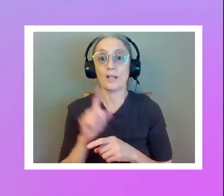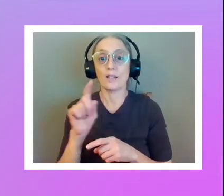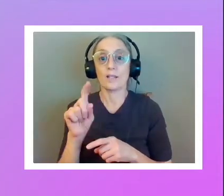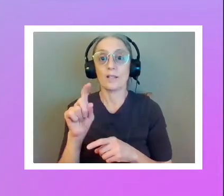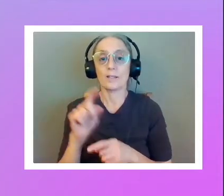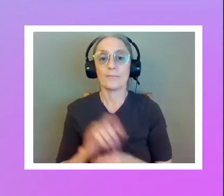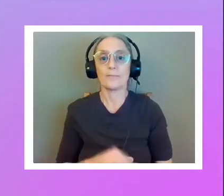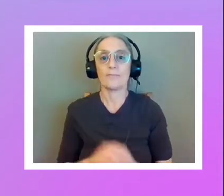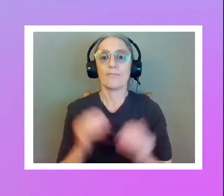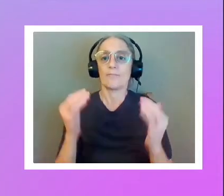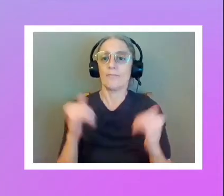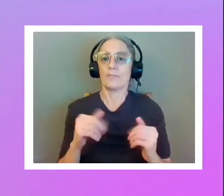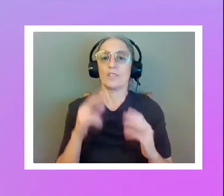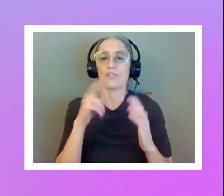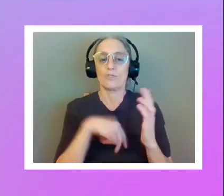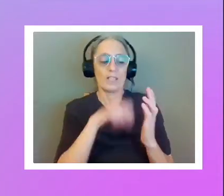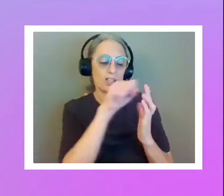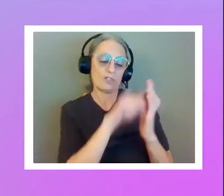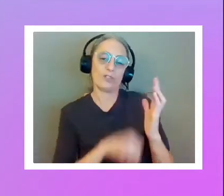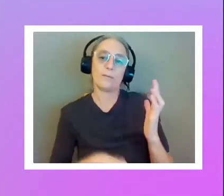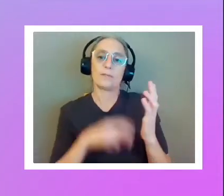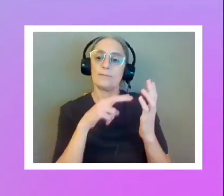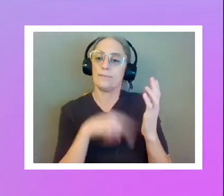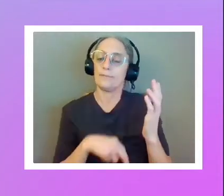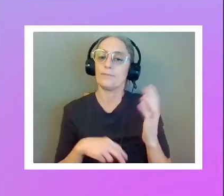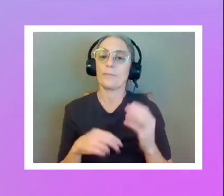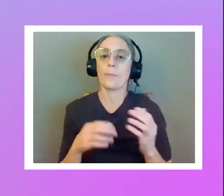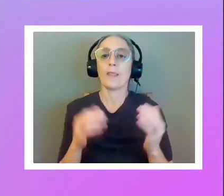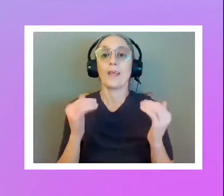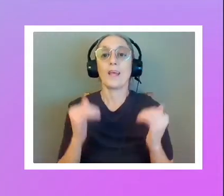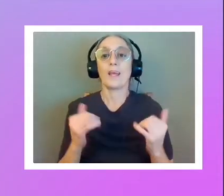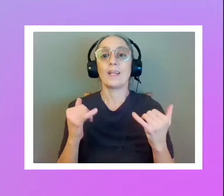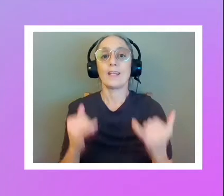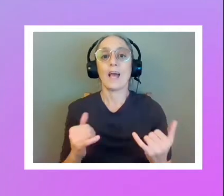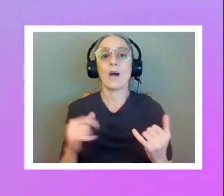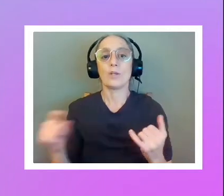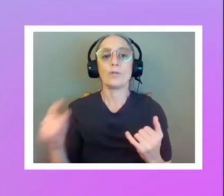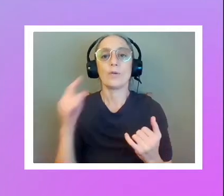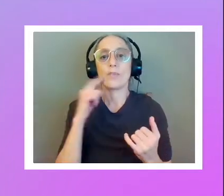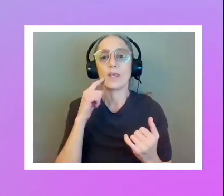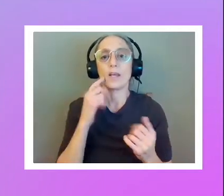Now I want you to think about a time in your life where you really felt seen,